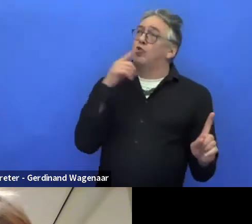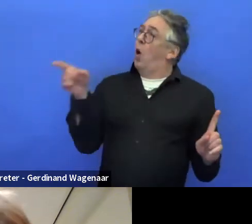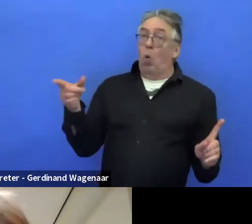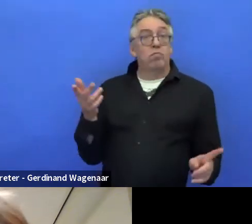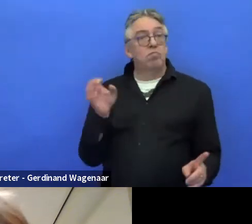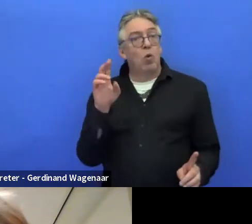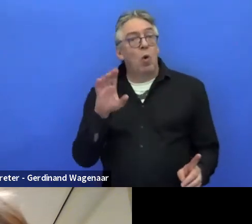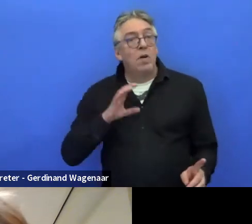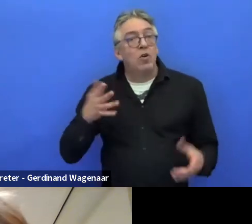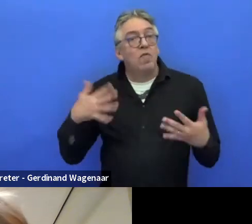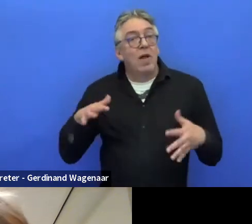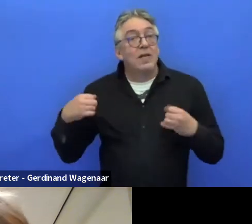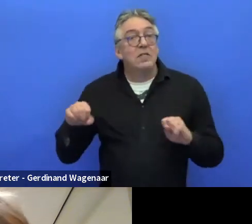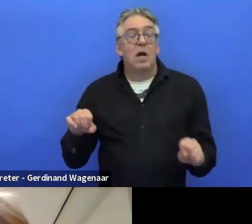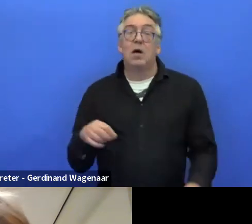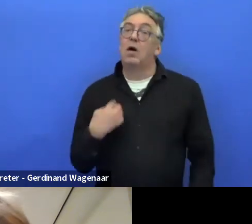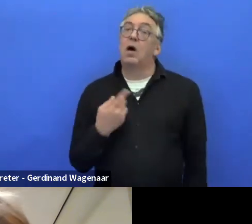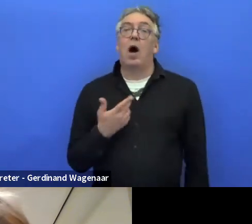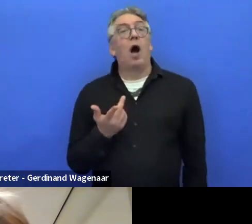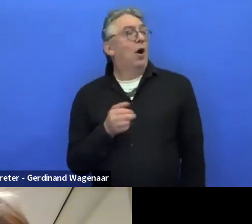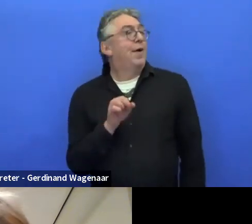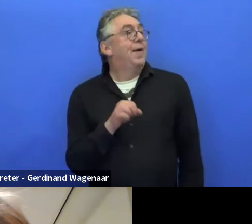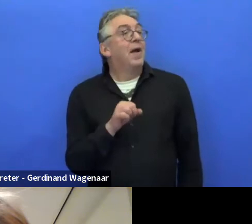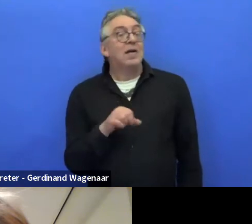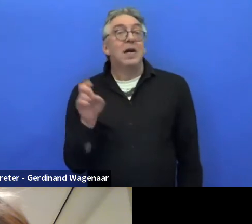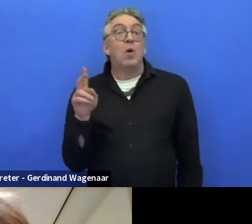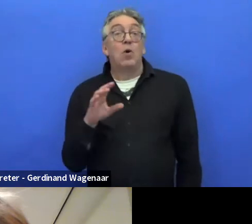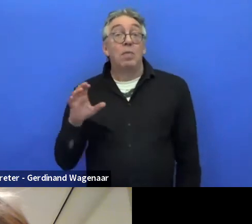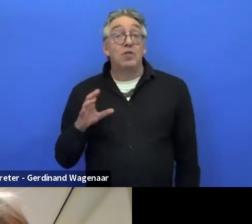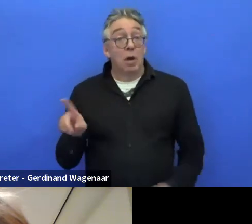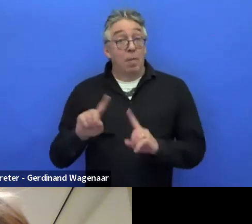but the institutions were built and nobody is held accountable.